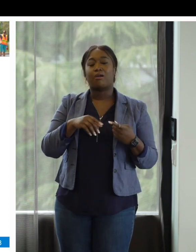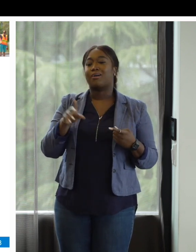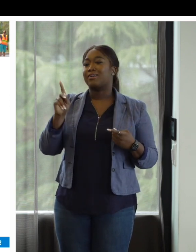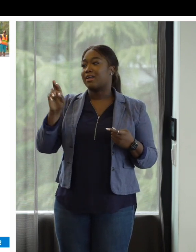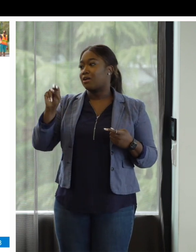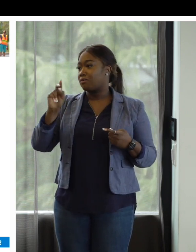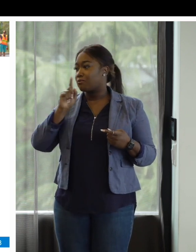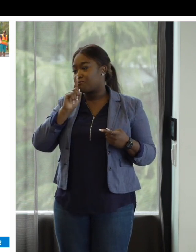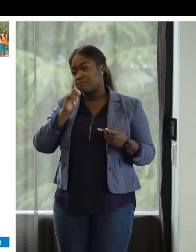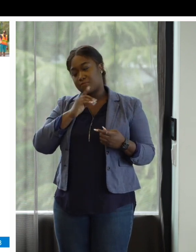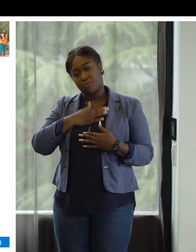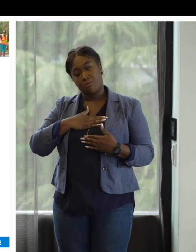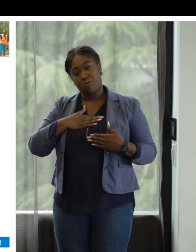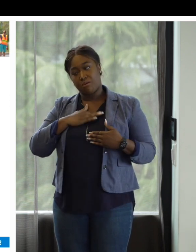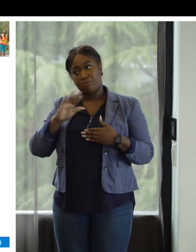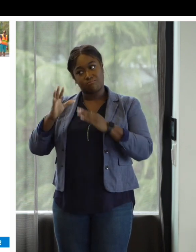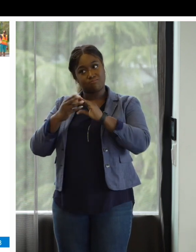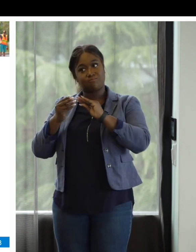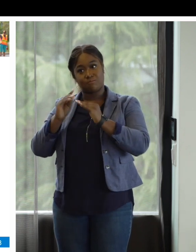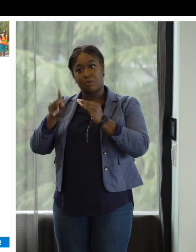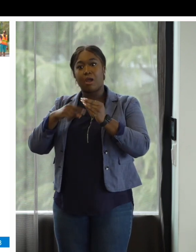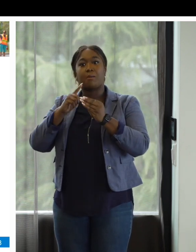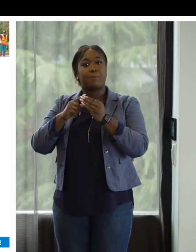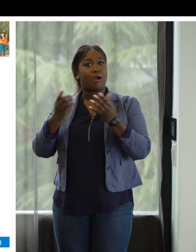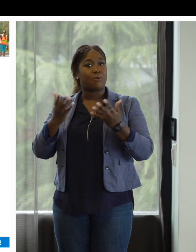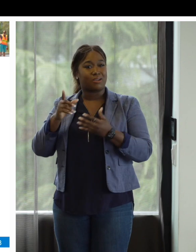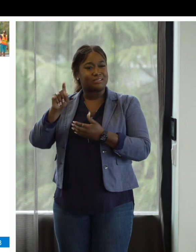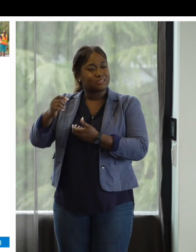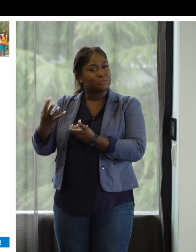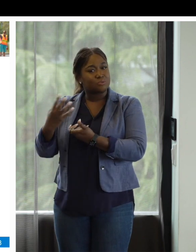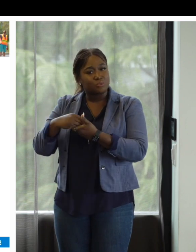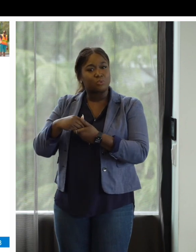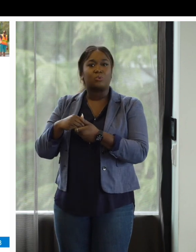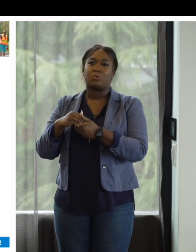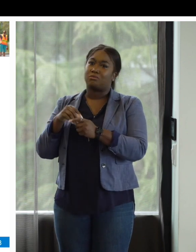comments that you need to improve the lived experience